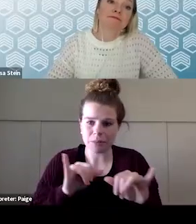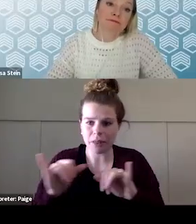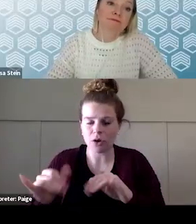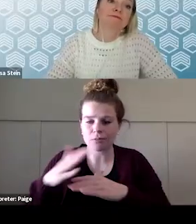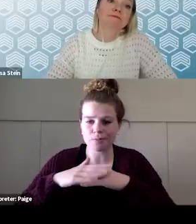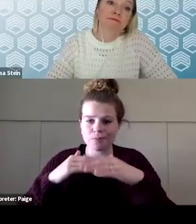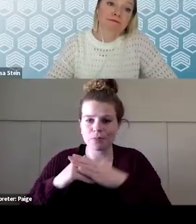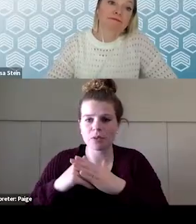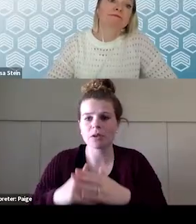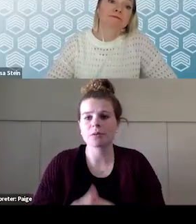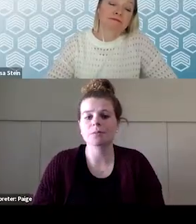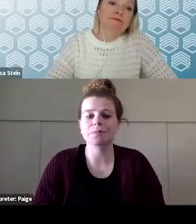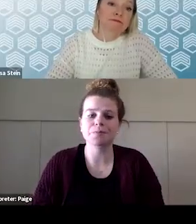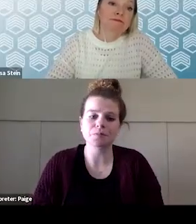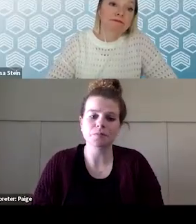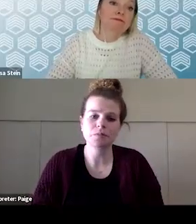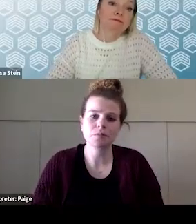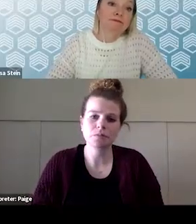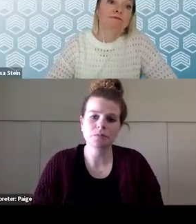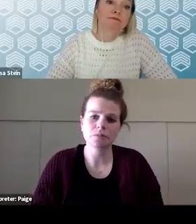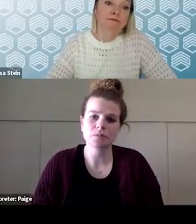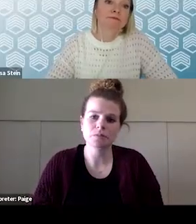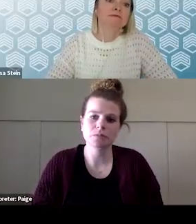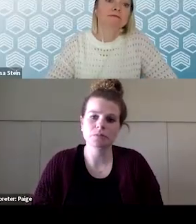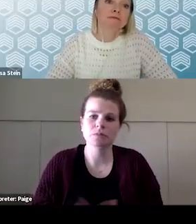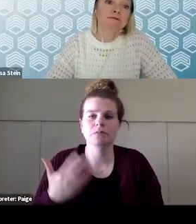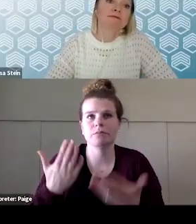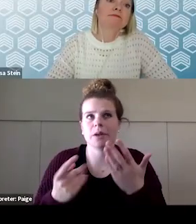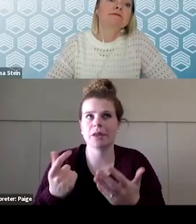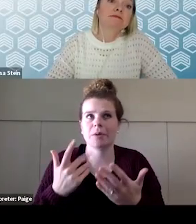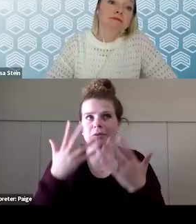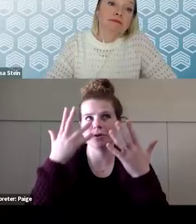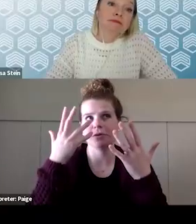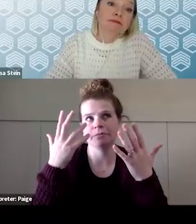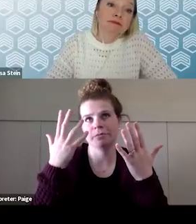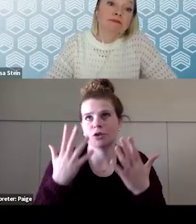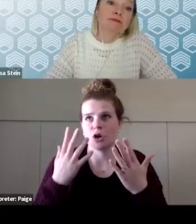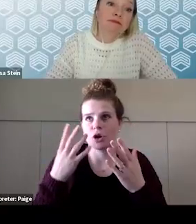we also have maybe a little bit of dark humor, but we're able to bring in like, this is appropriate language.